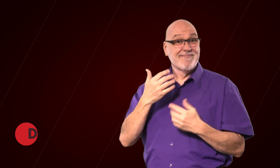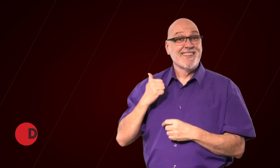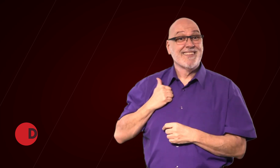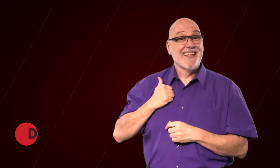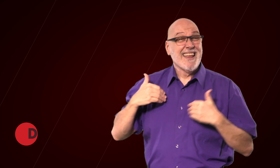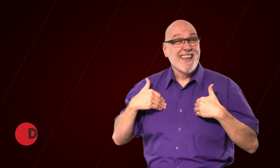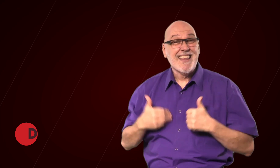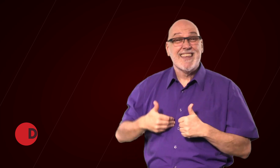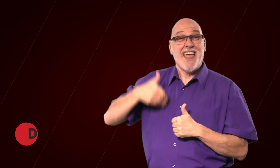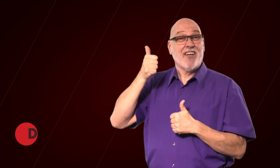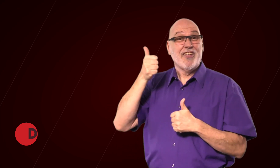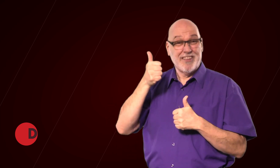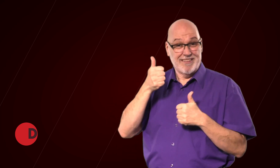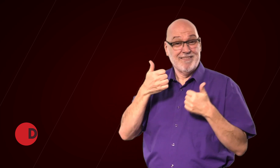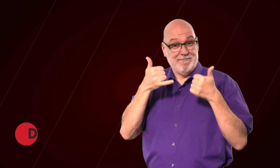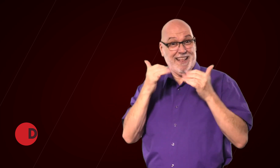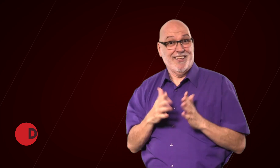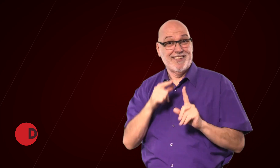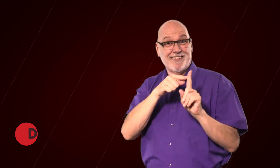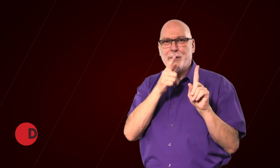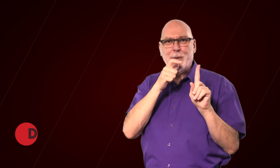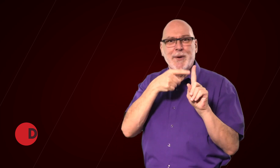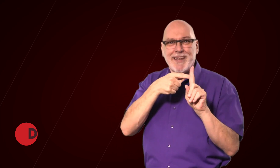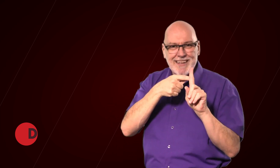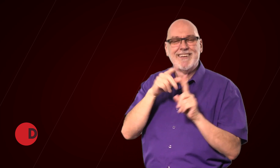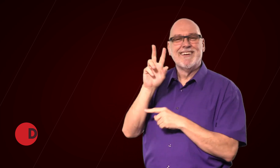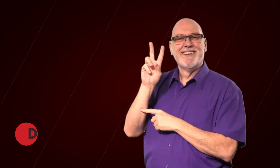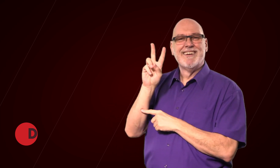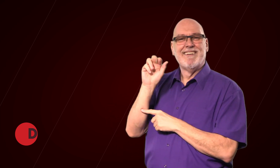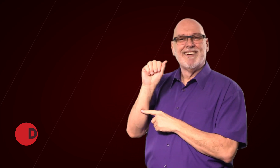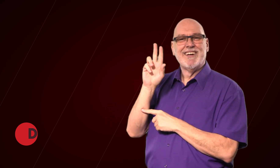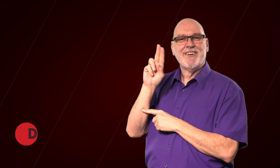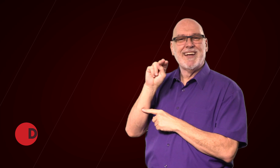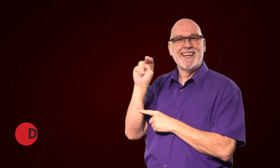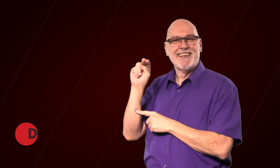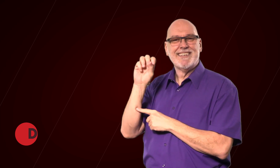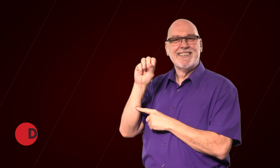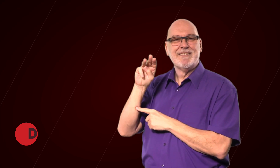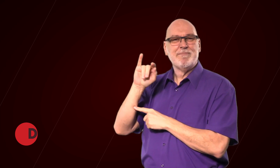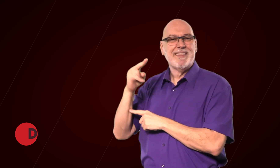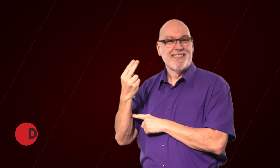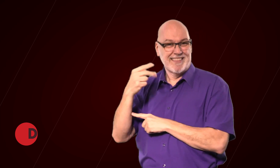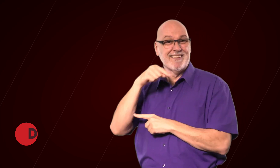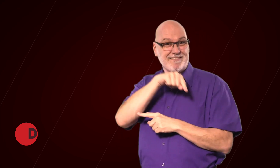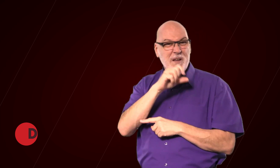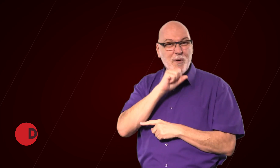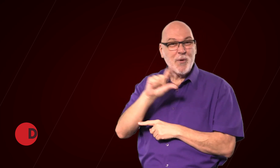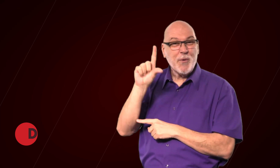The youngest player on the Canadian team was Vaunn Smith -